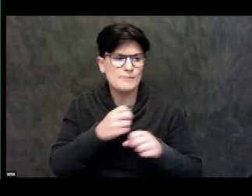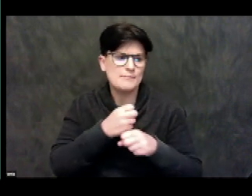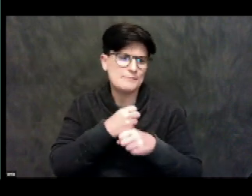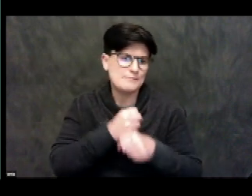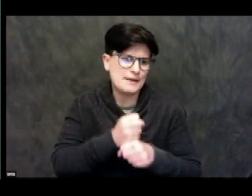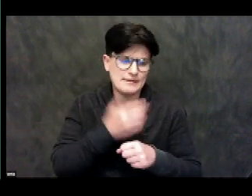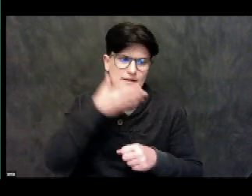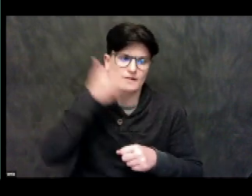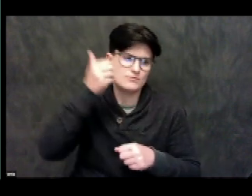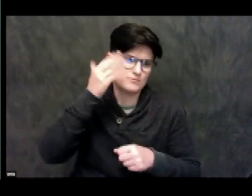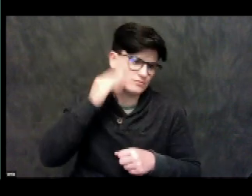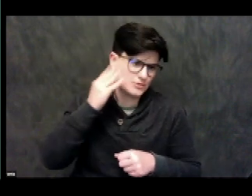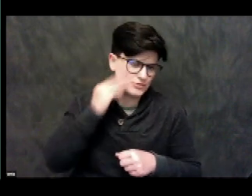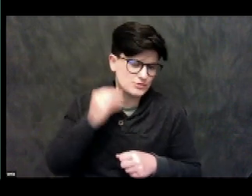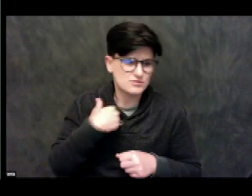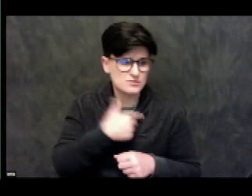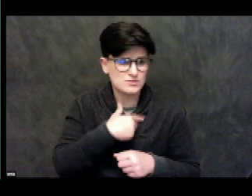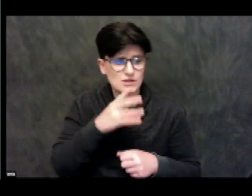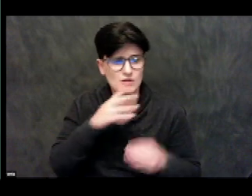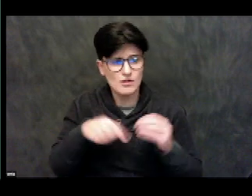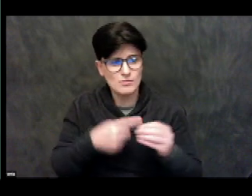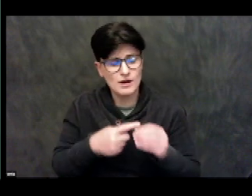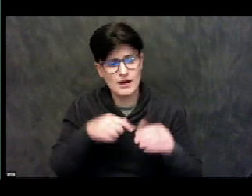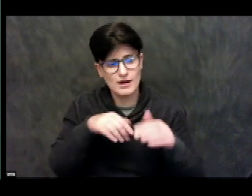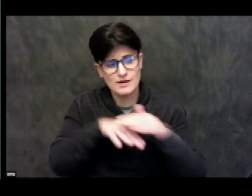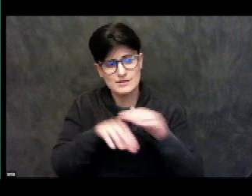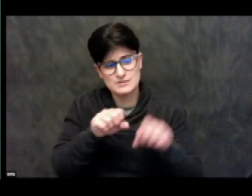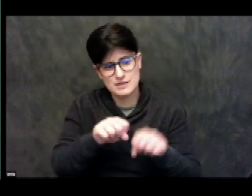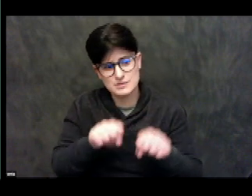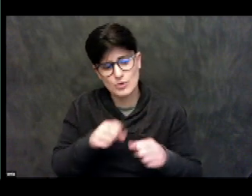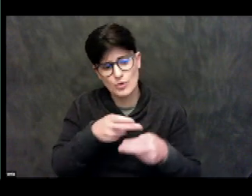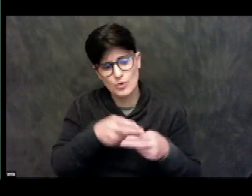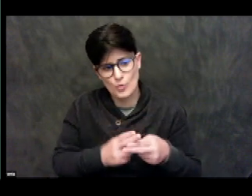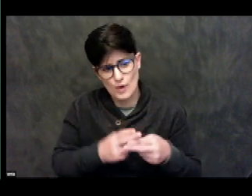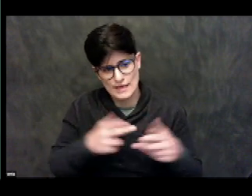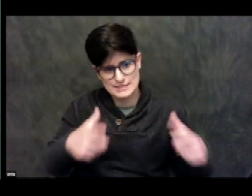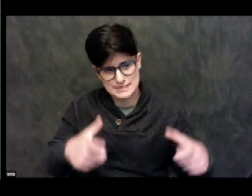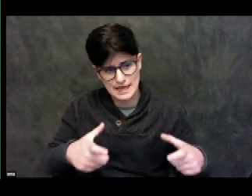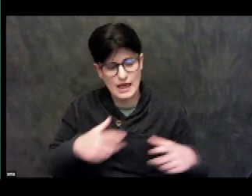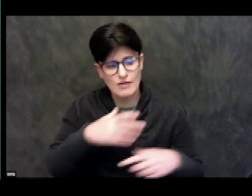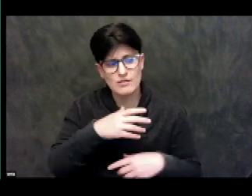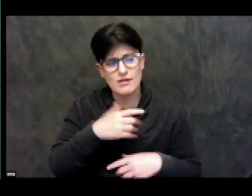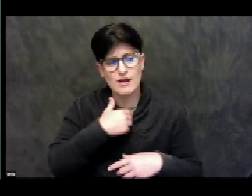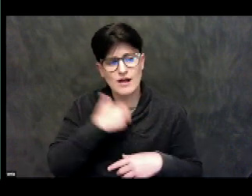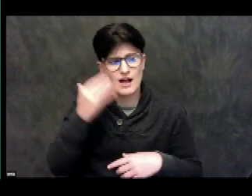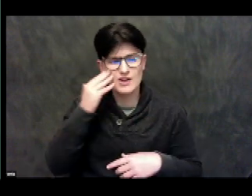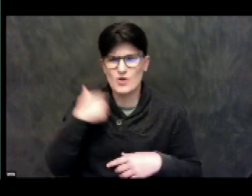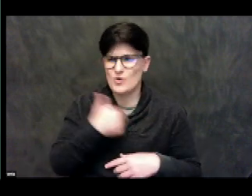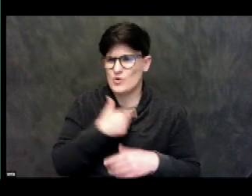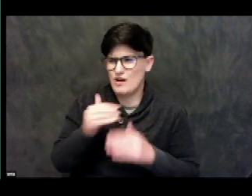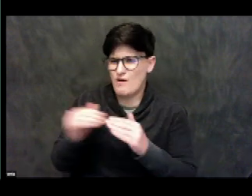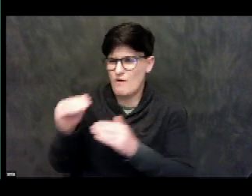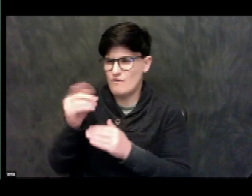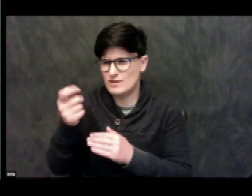We talked about the accessible weight scale. I know we're going over just a little bit, but I will try to move on,